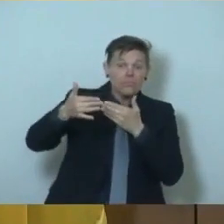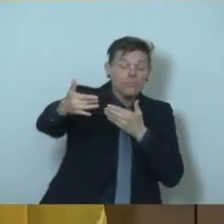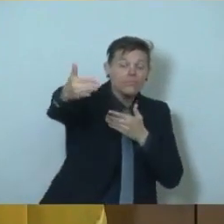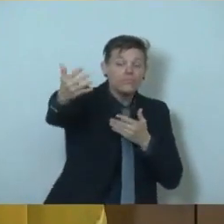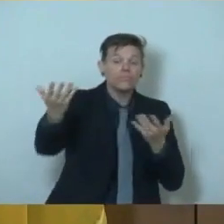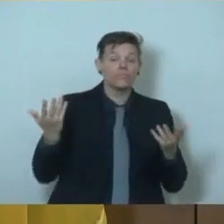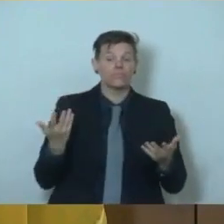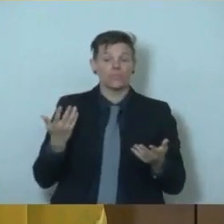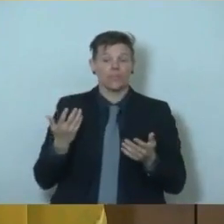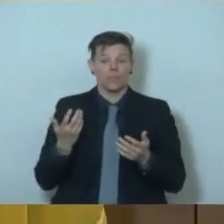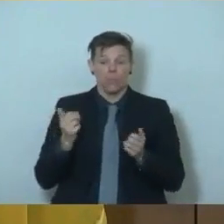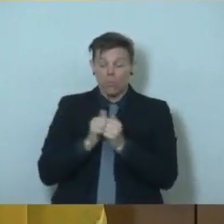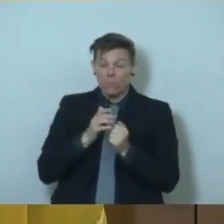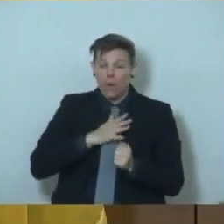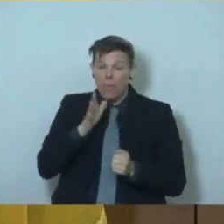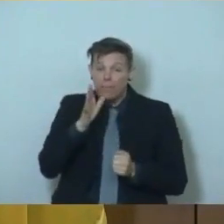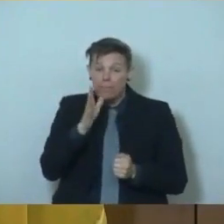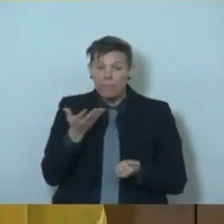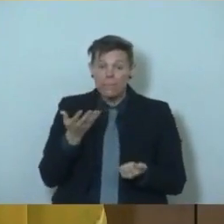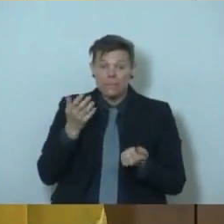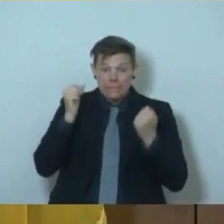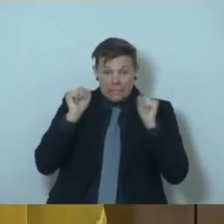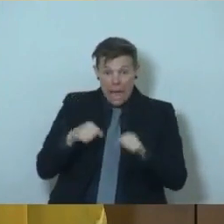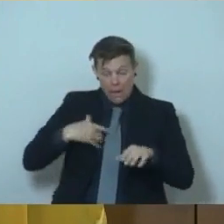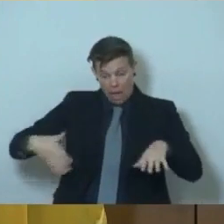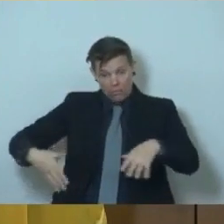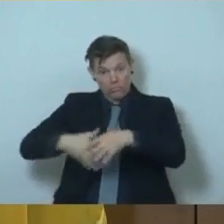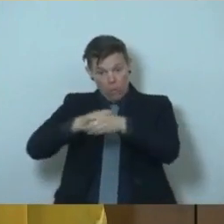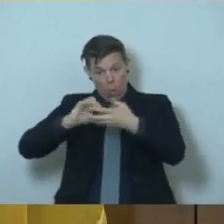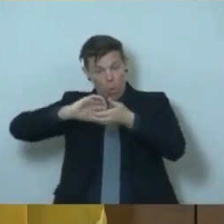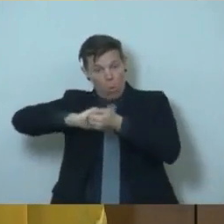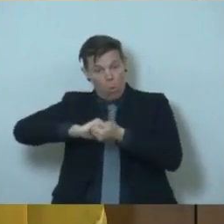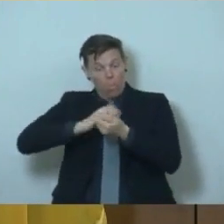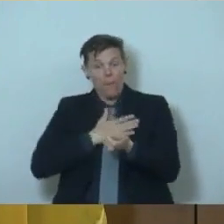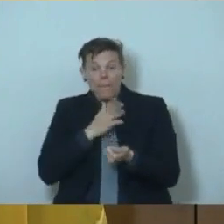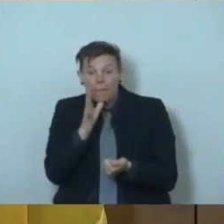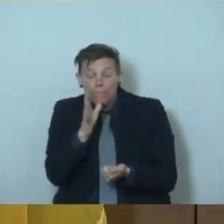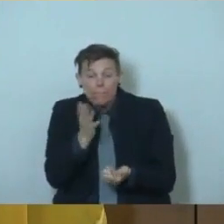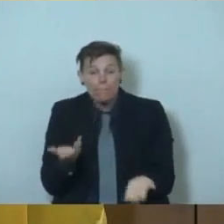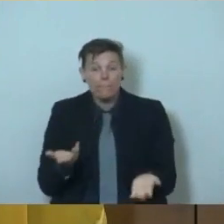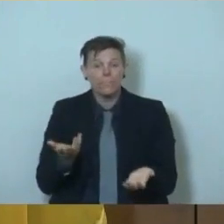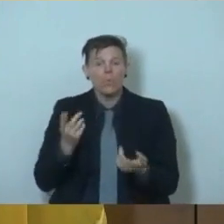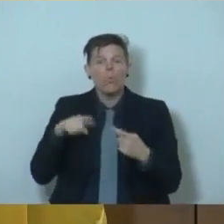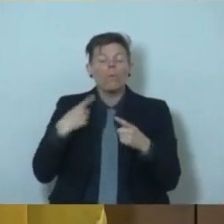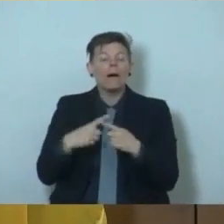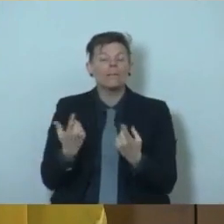FOR ME TO HOLD MY MOTH'S HAND IN HER LONG-TERM CARE PA SUL WILL YOU? I WHEN?